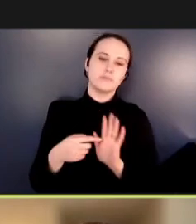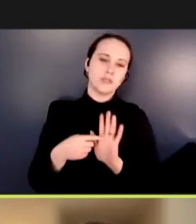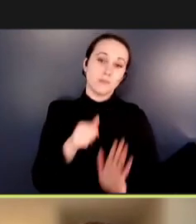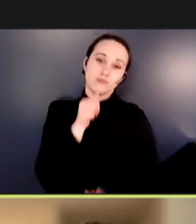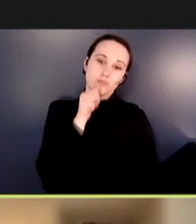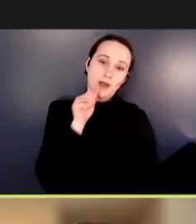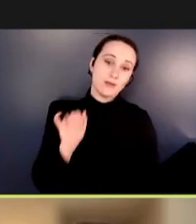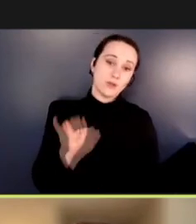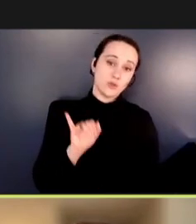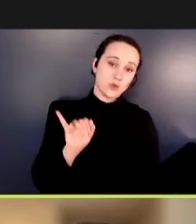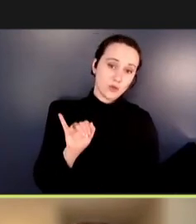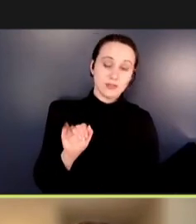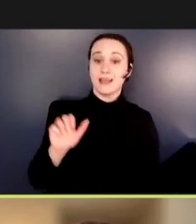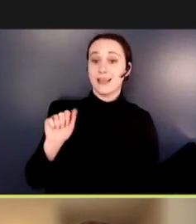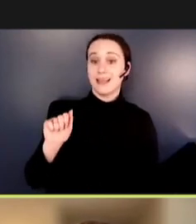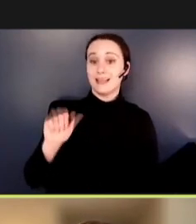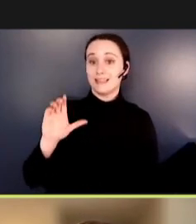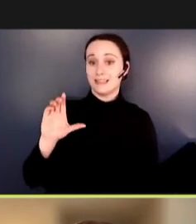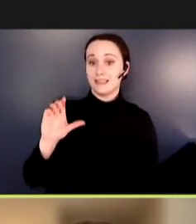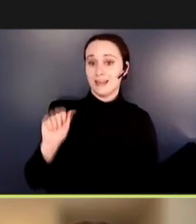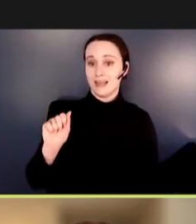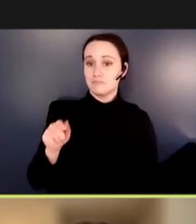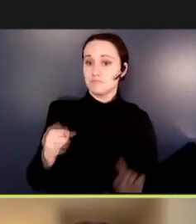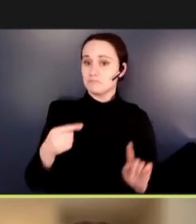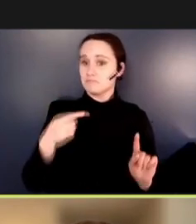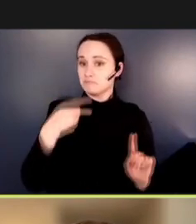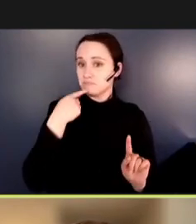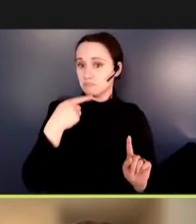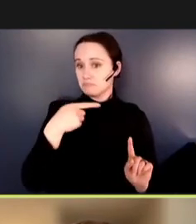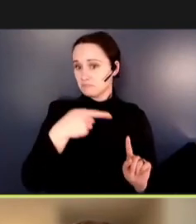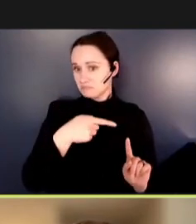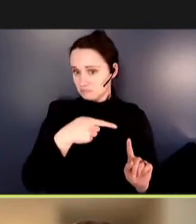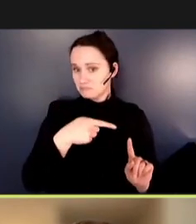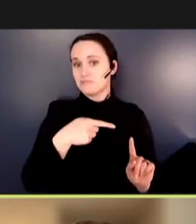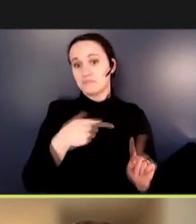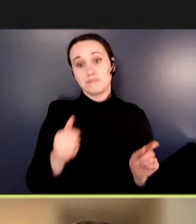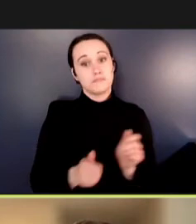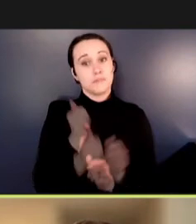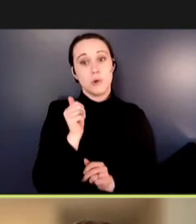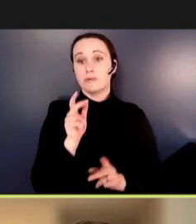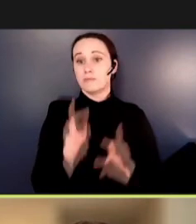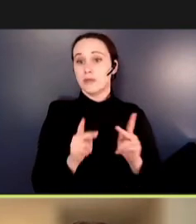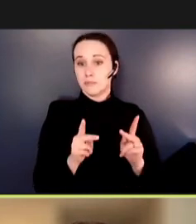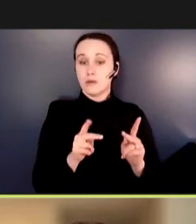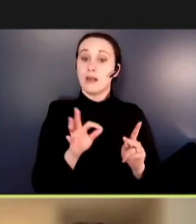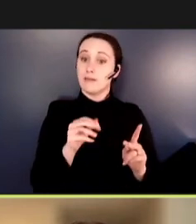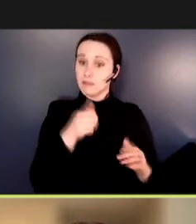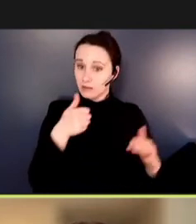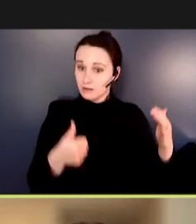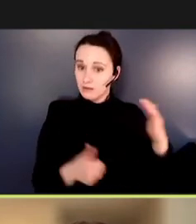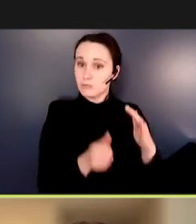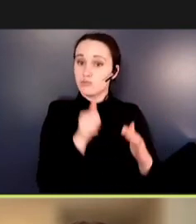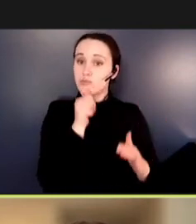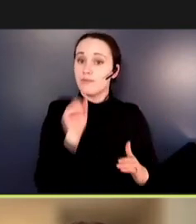the ACA has set it so most folks under private insurance have coverage for